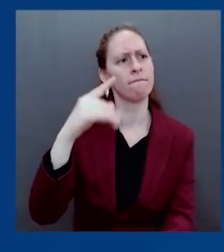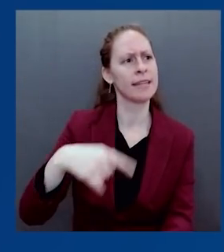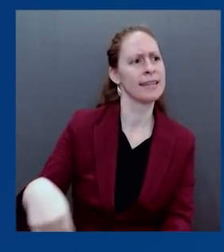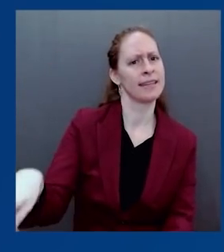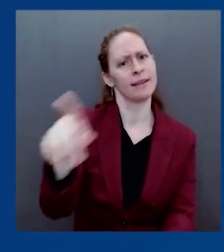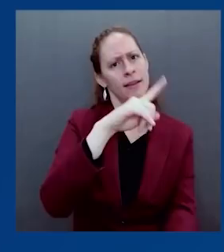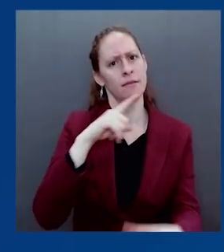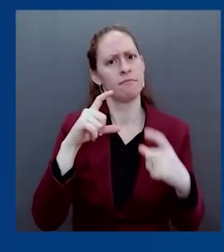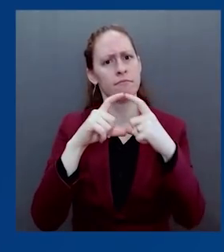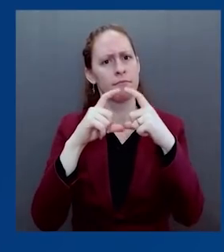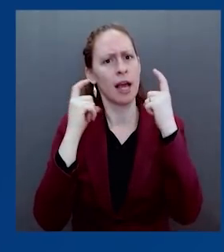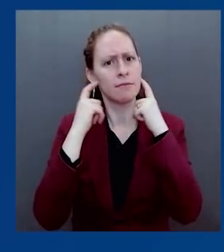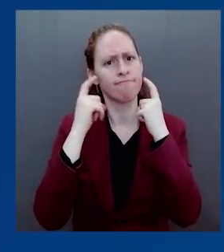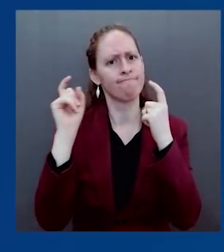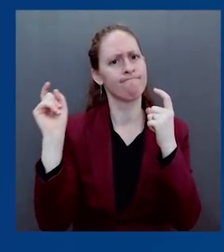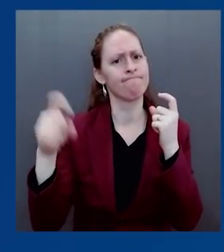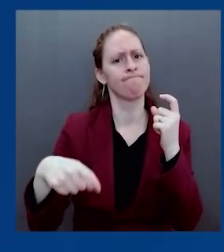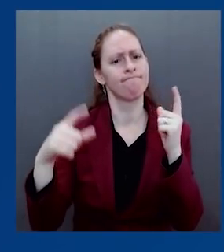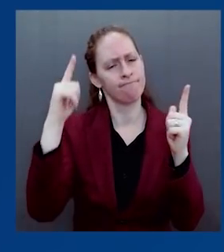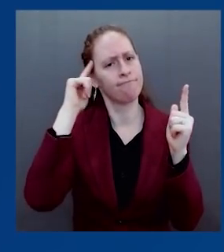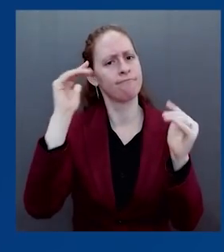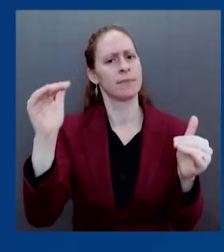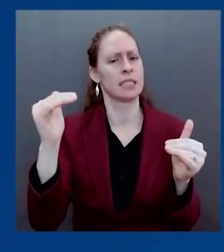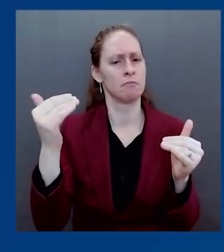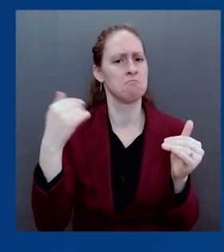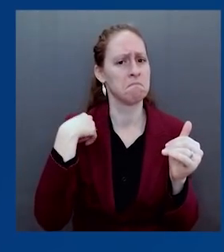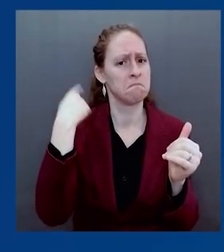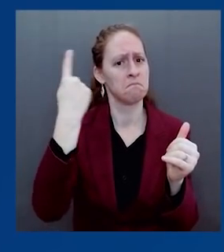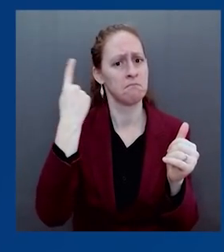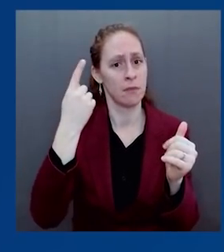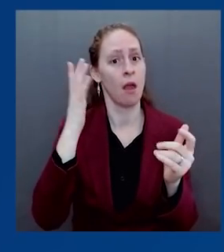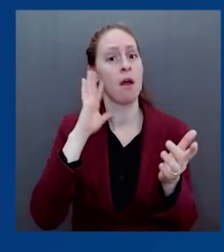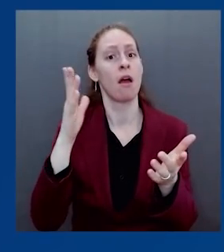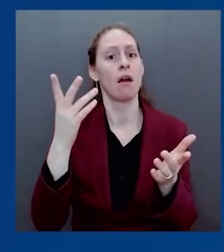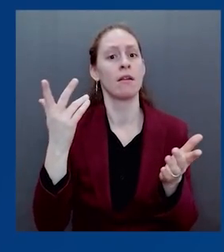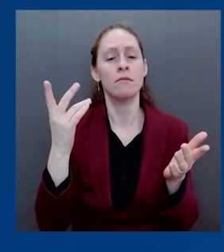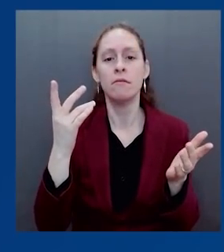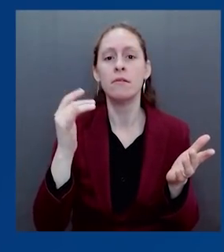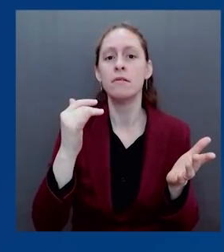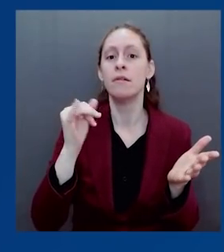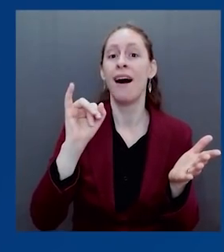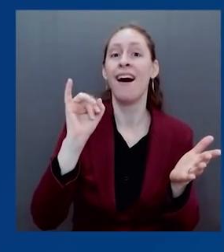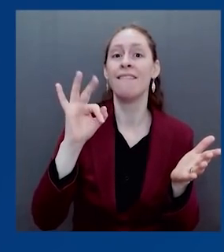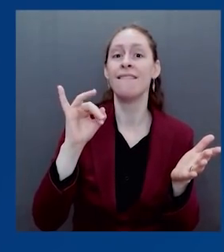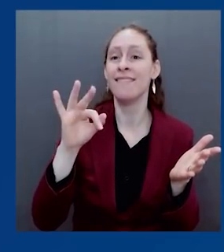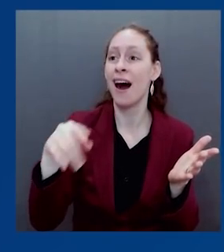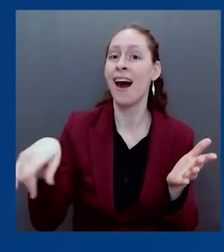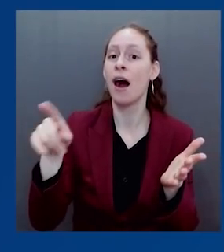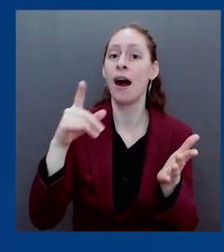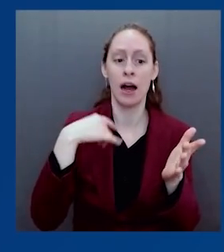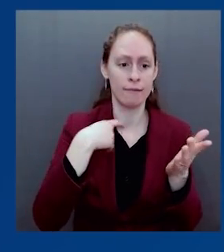needed for N95 masks for healthcare workers? Mr. Zients: So, why don't I go first, and then Dr. Walensky,